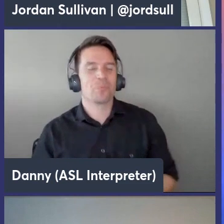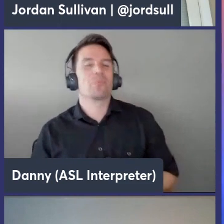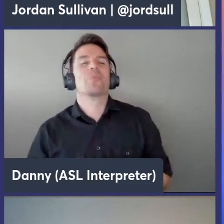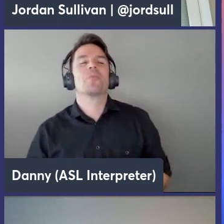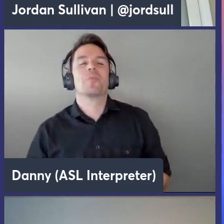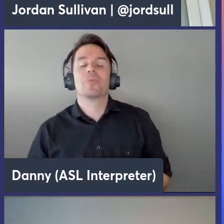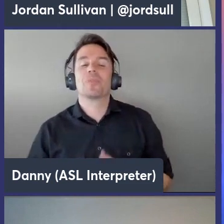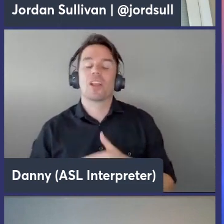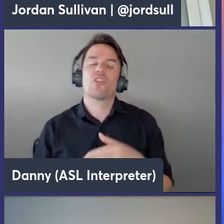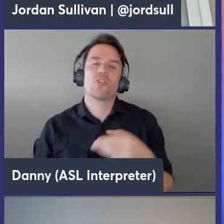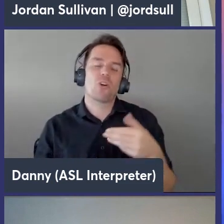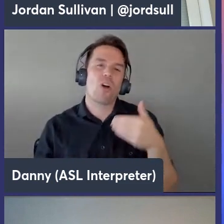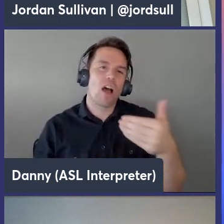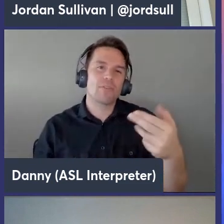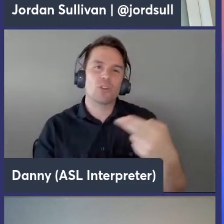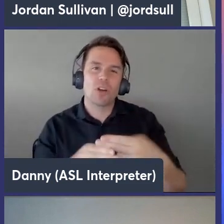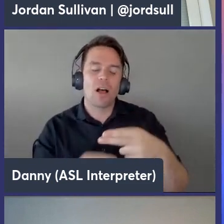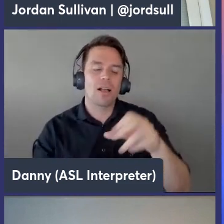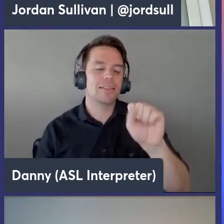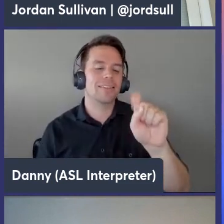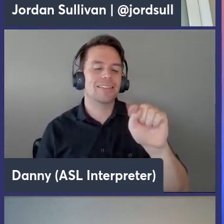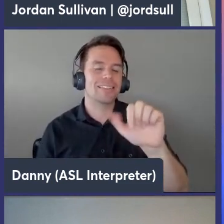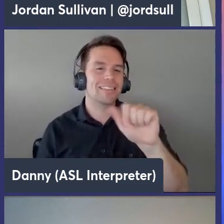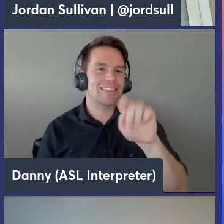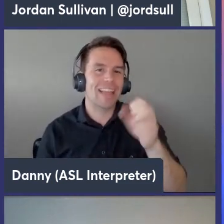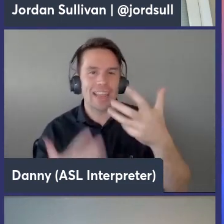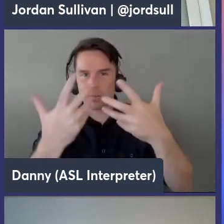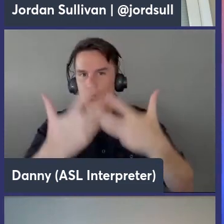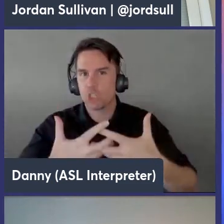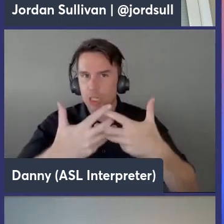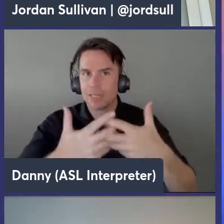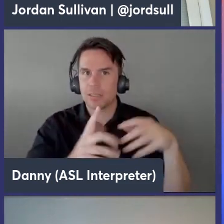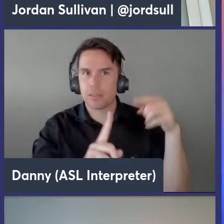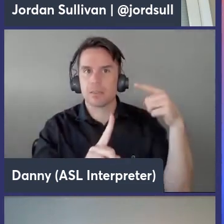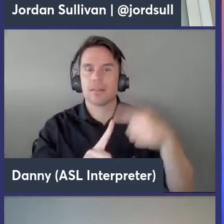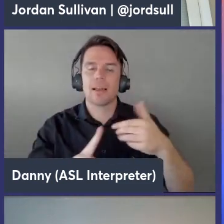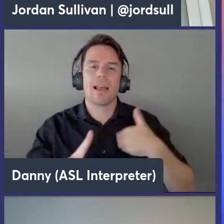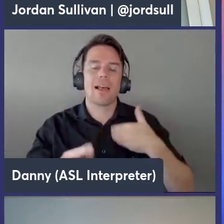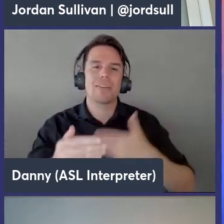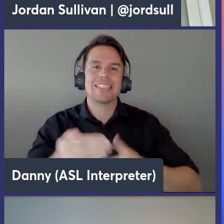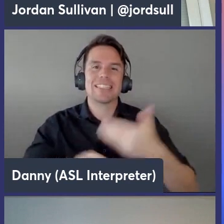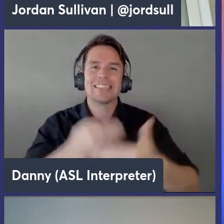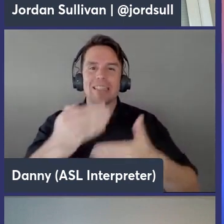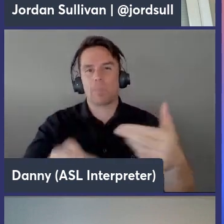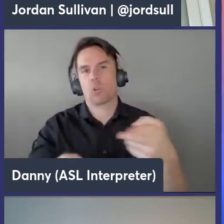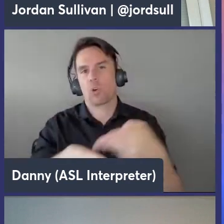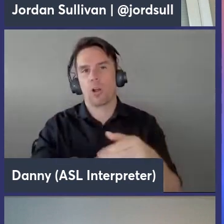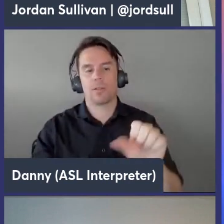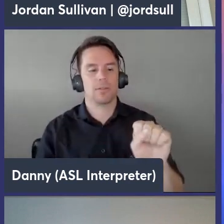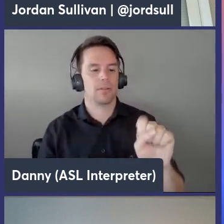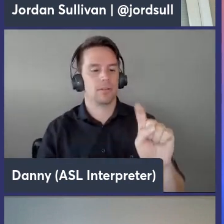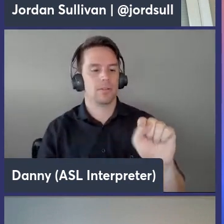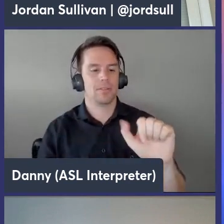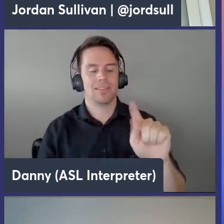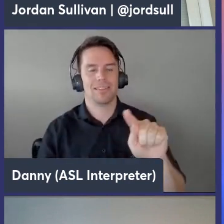They're sometimes used synonymously. And state machines are composed of steps called states. And a state machine can be used